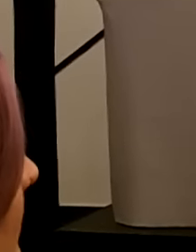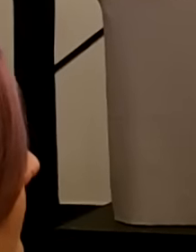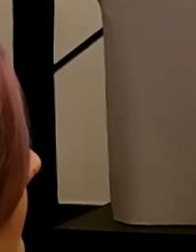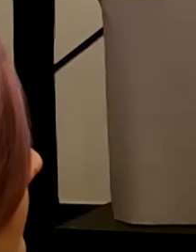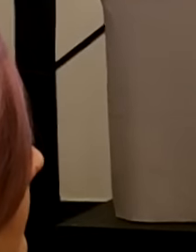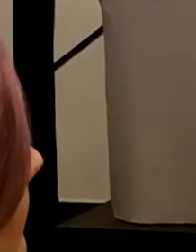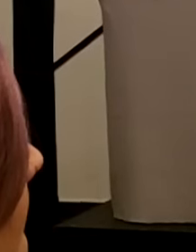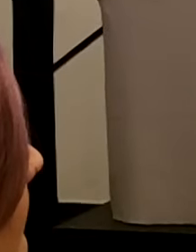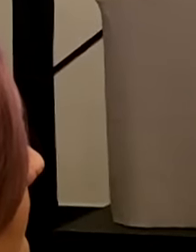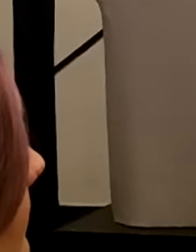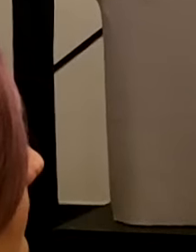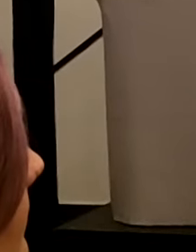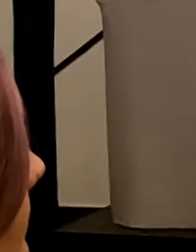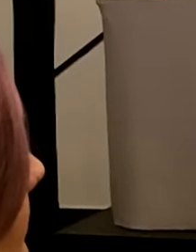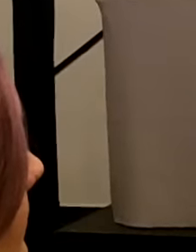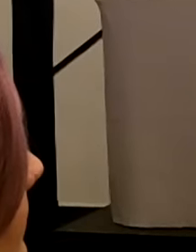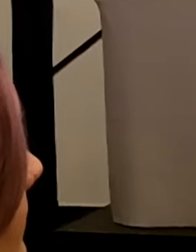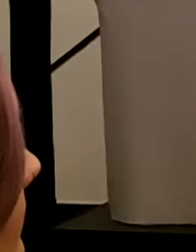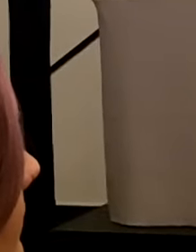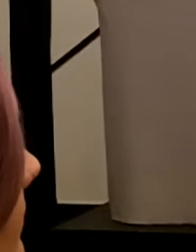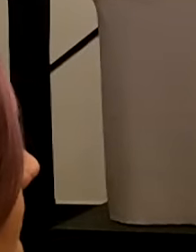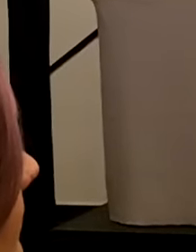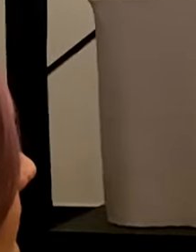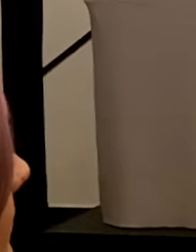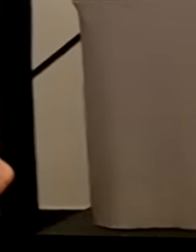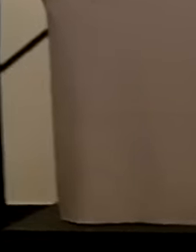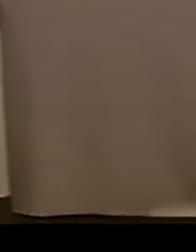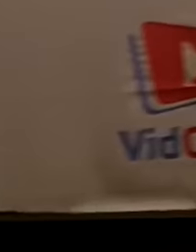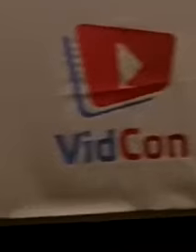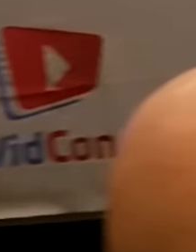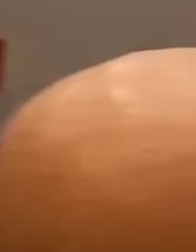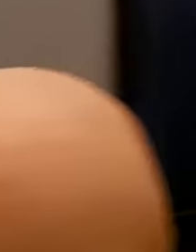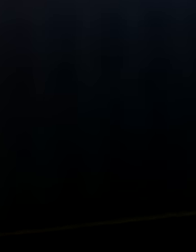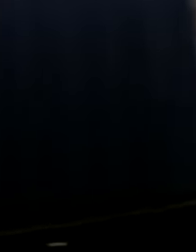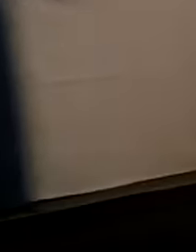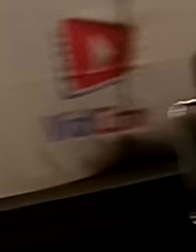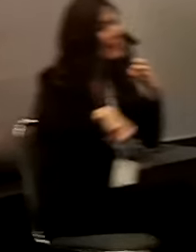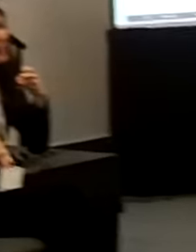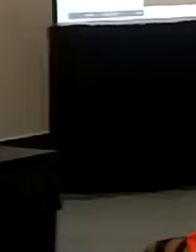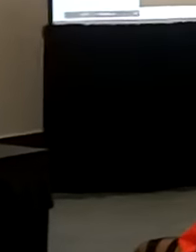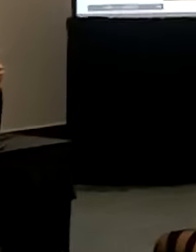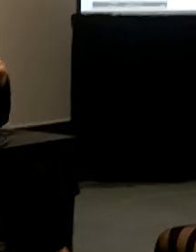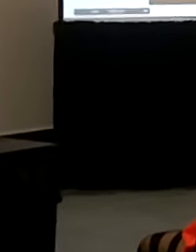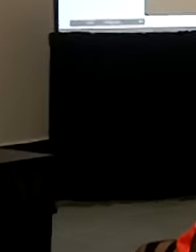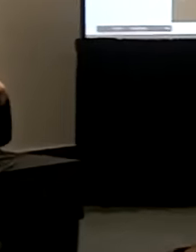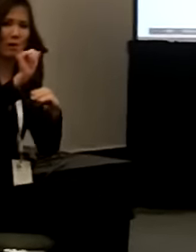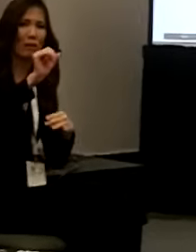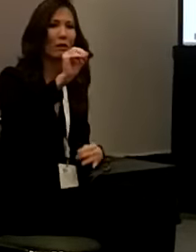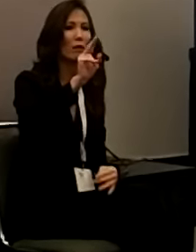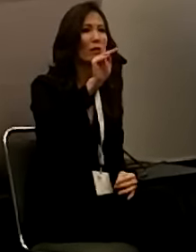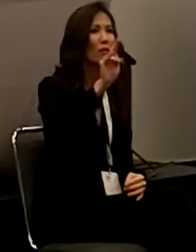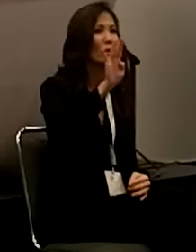can't possibly be read on the lips. So, when you're watching YouTube videos, and we know most of 'em aren't captioned,